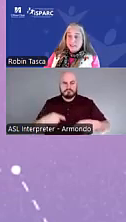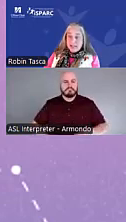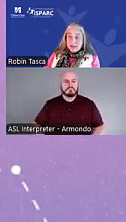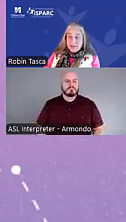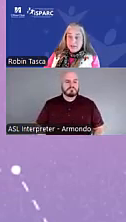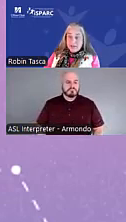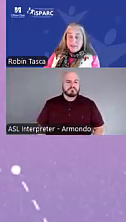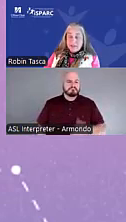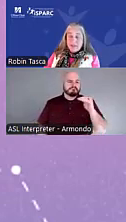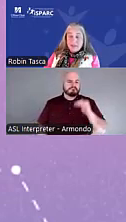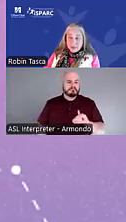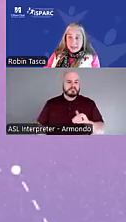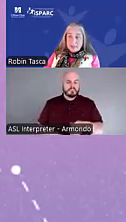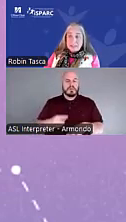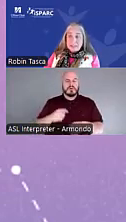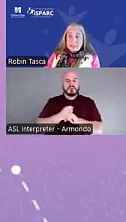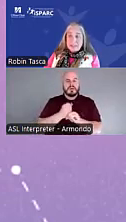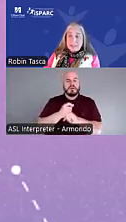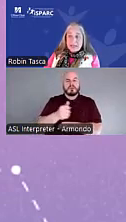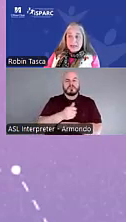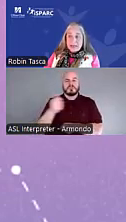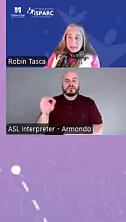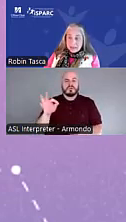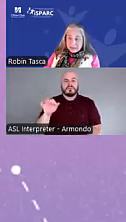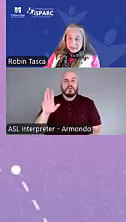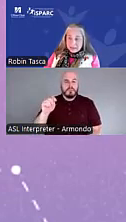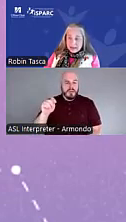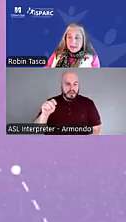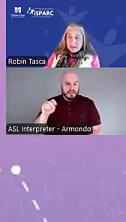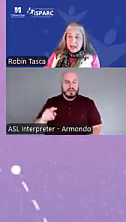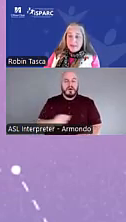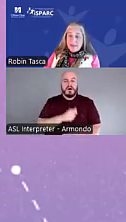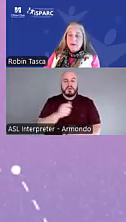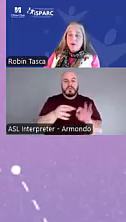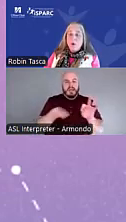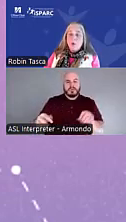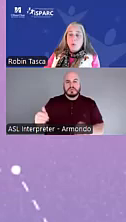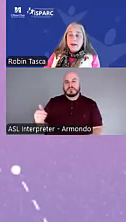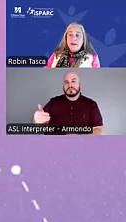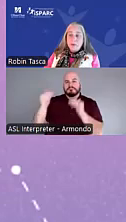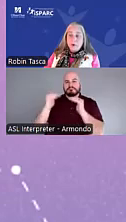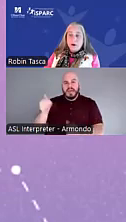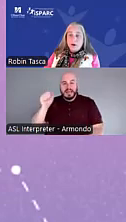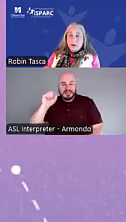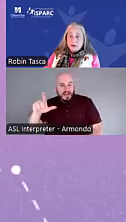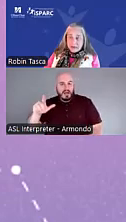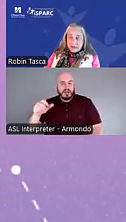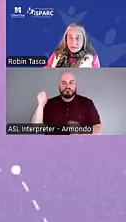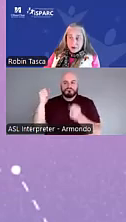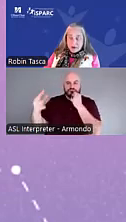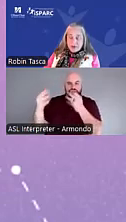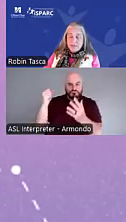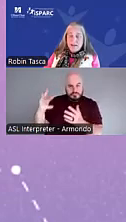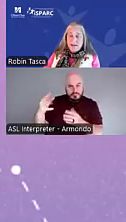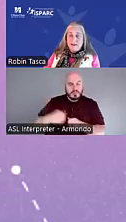such as having it in different foreign languages, having it in ASL. And then, when you are creating the product